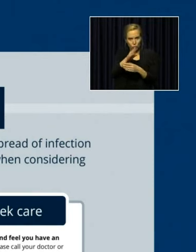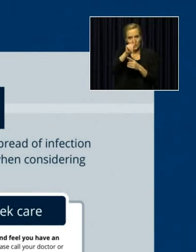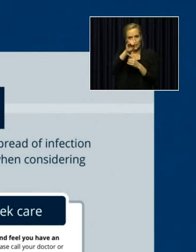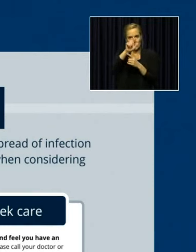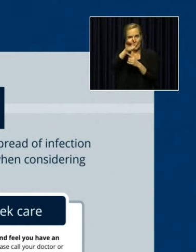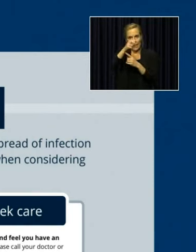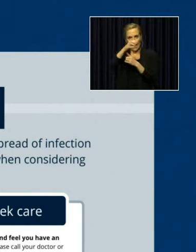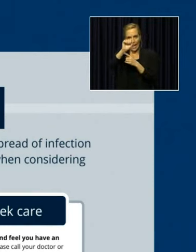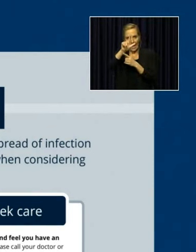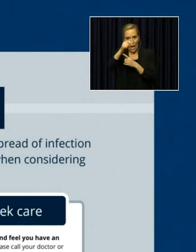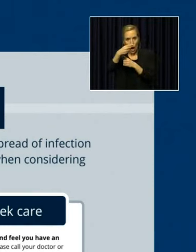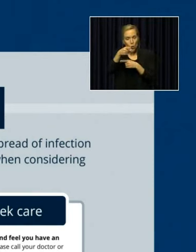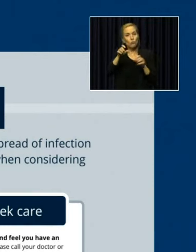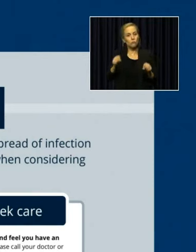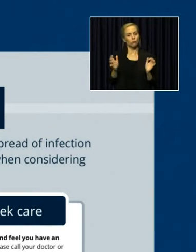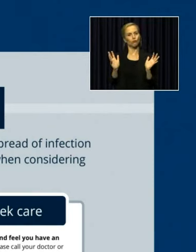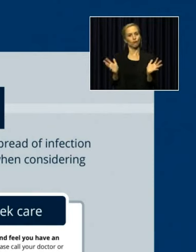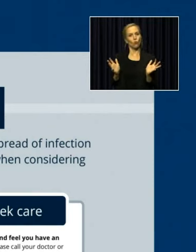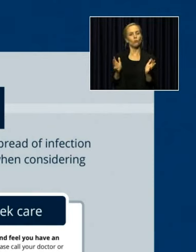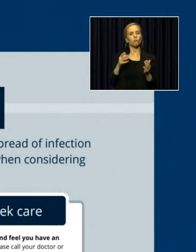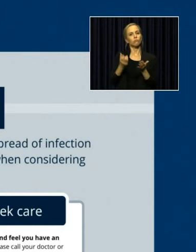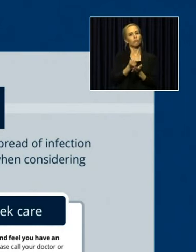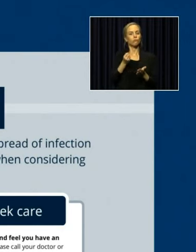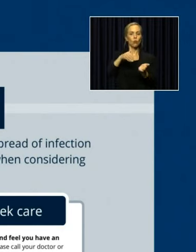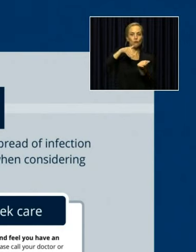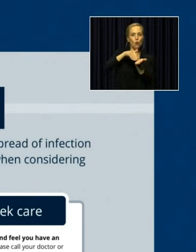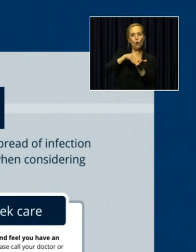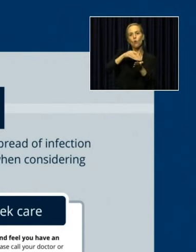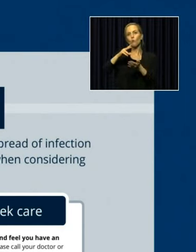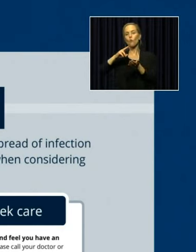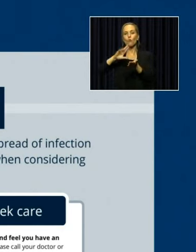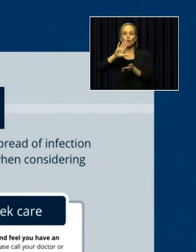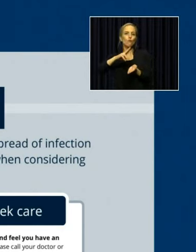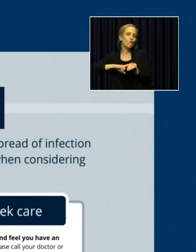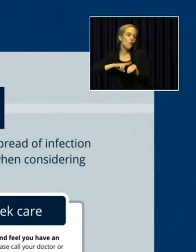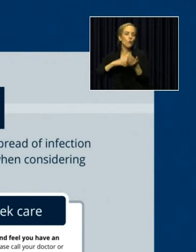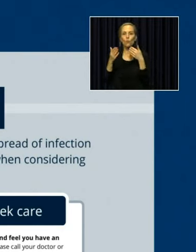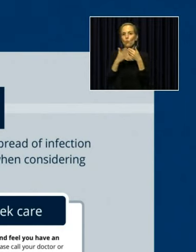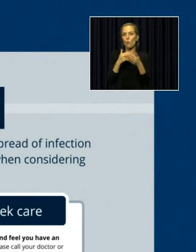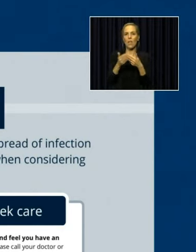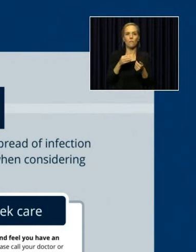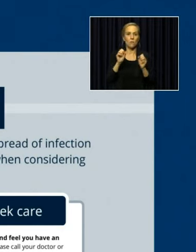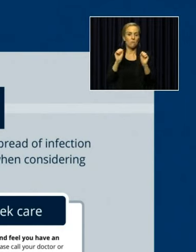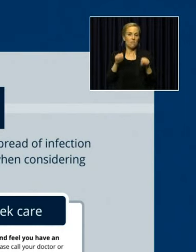US GET THROUGH THIS. EVERYBODY WHO IS COVERED, EVERYBODY WHO IS ON MEDICAID, THAT WILL PROVIDE DOLLARS TO